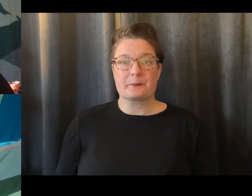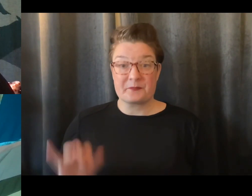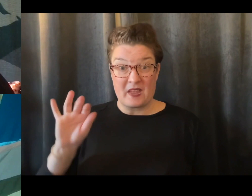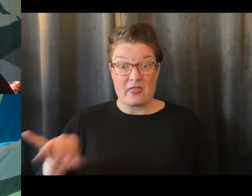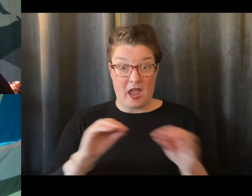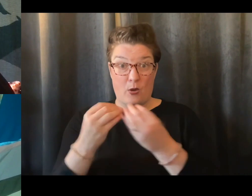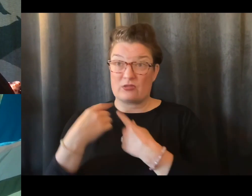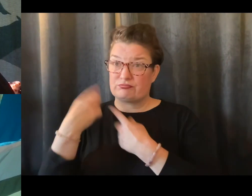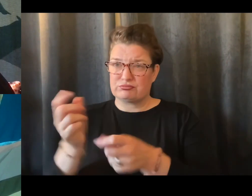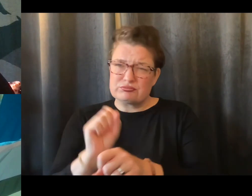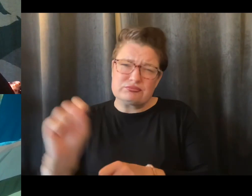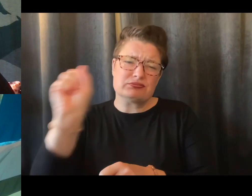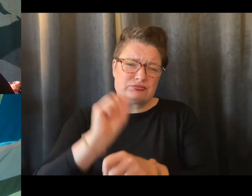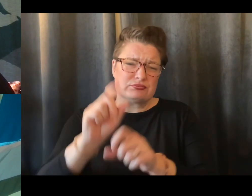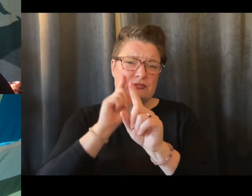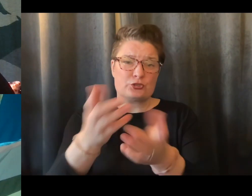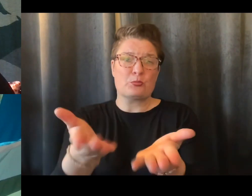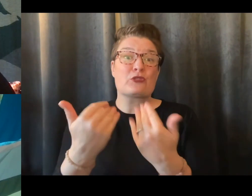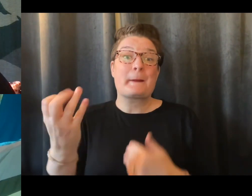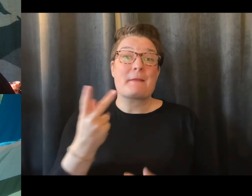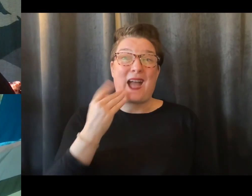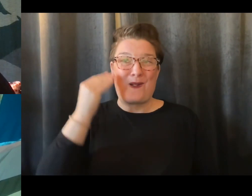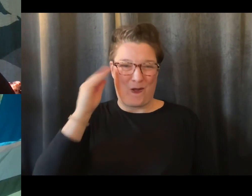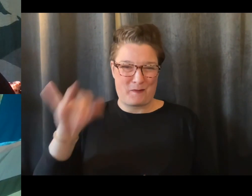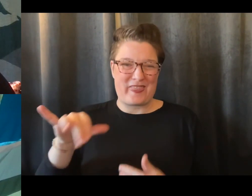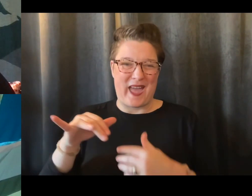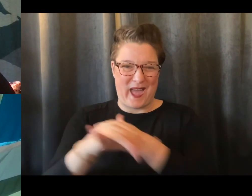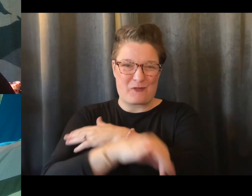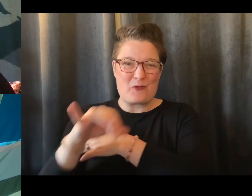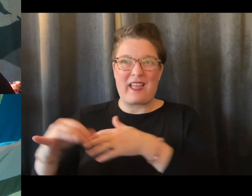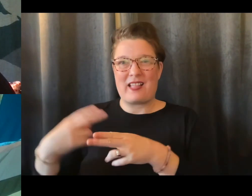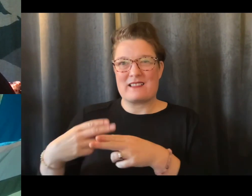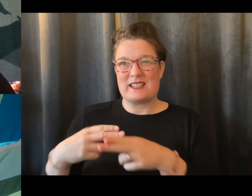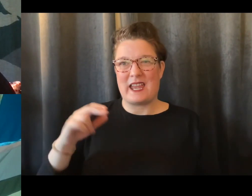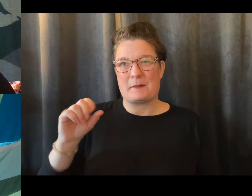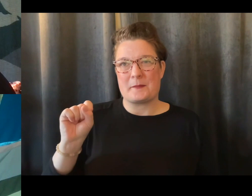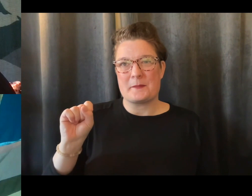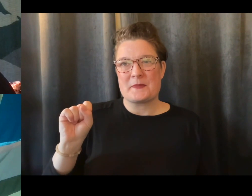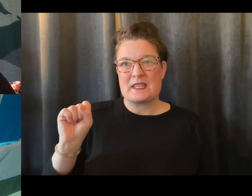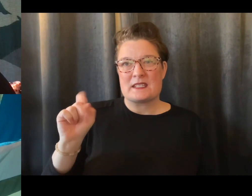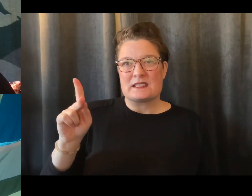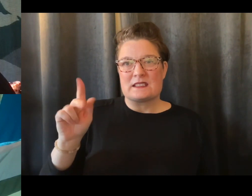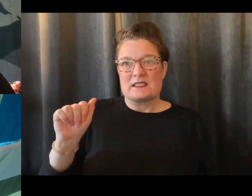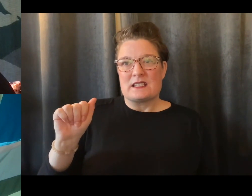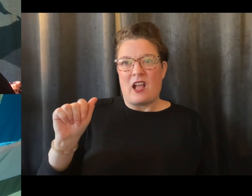She's been trapped in at SeaWorld in Florida for 53 years, she was first taken